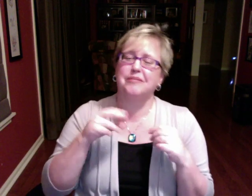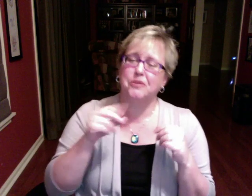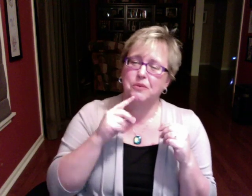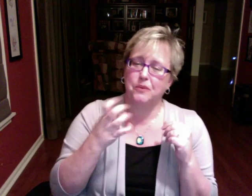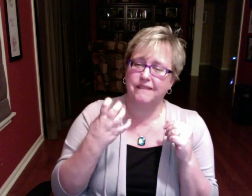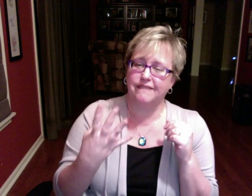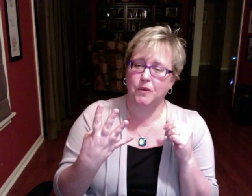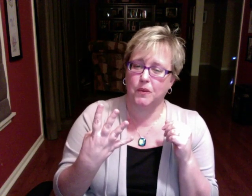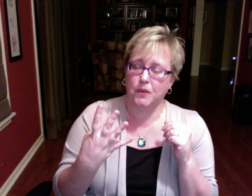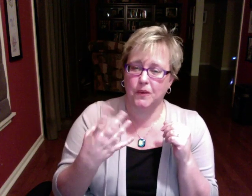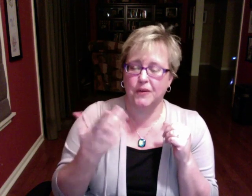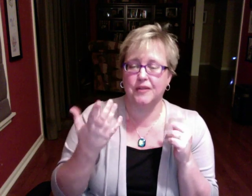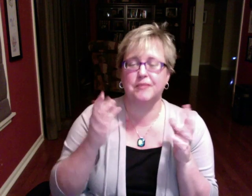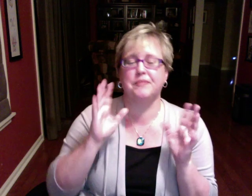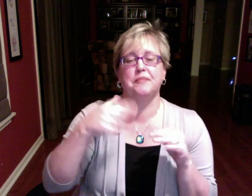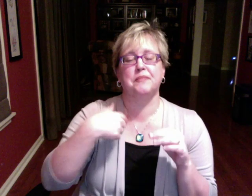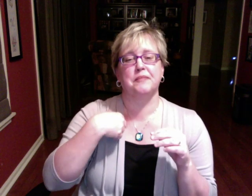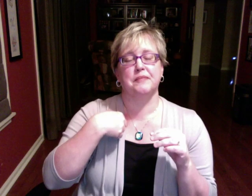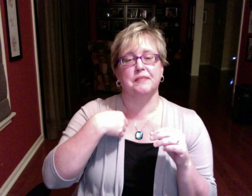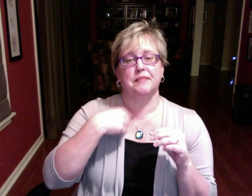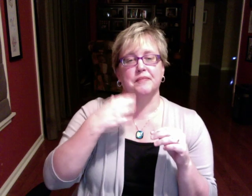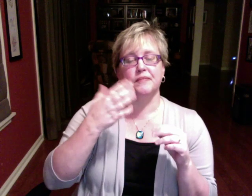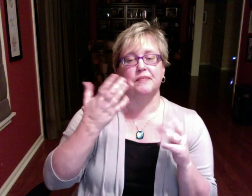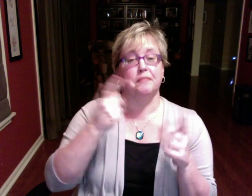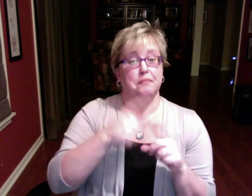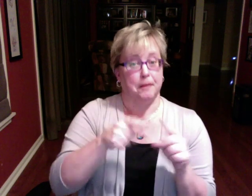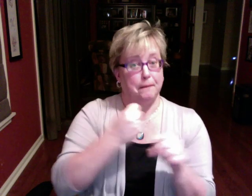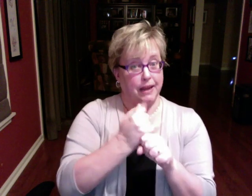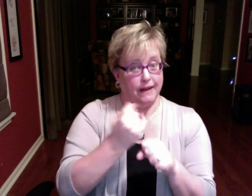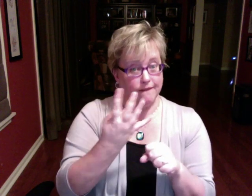I really wanted 4 interpreters and we got 4!